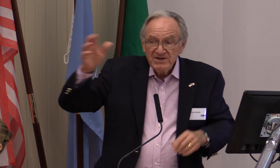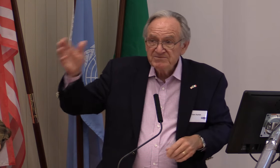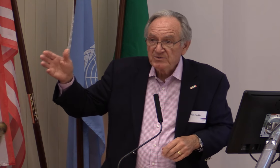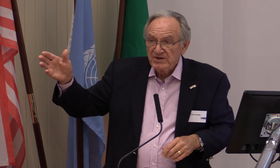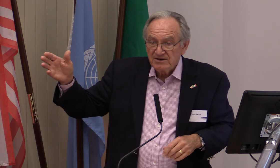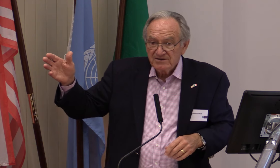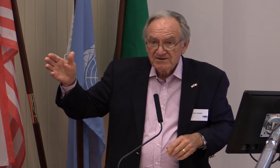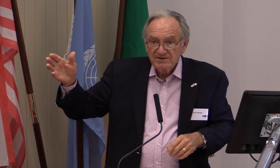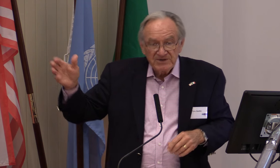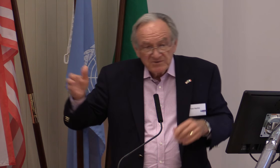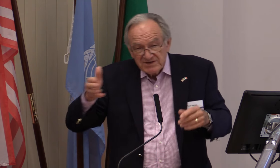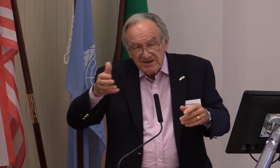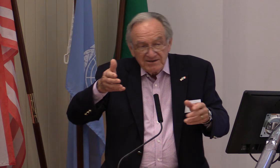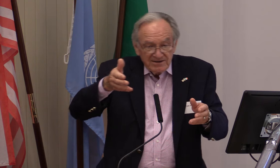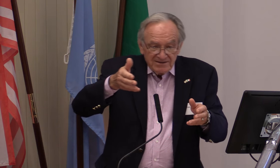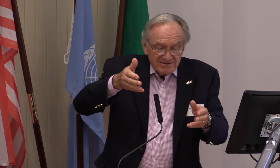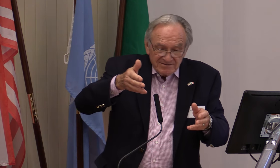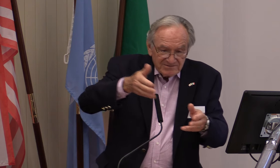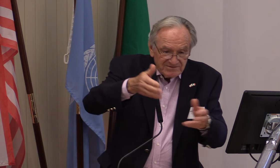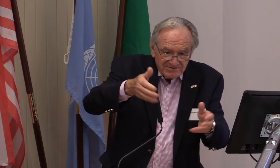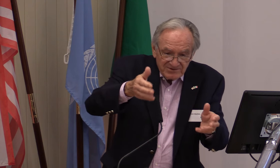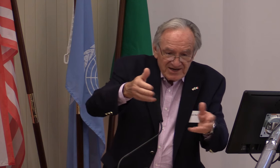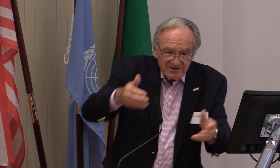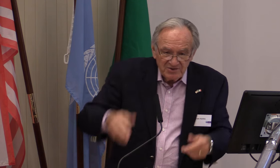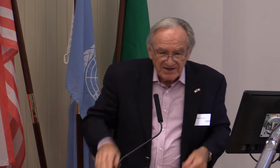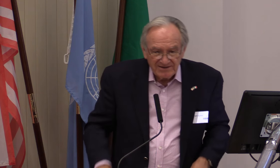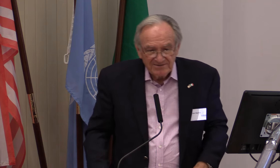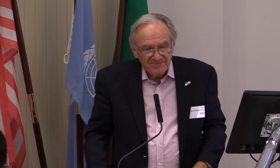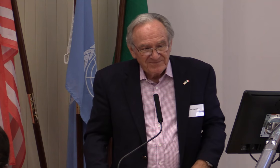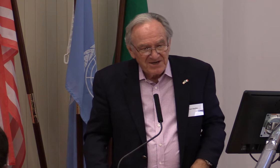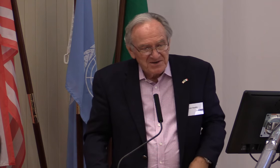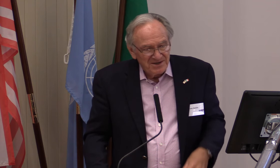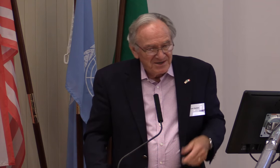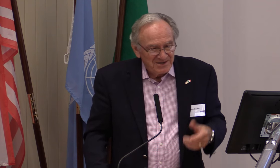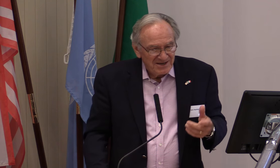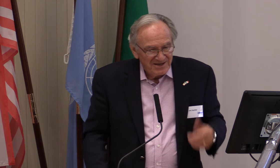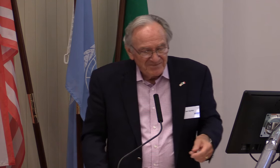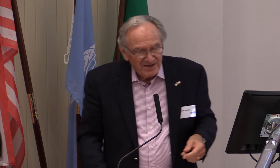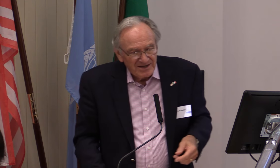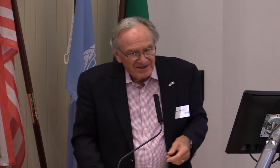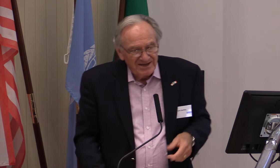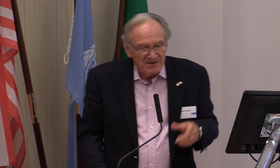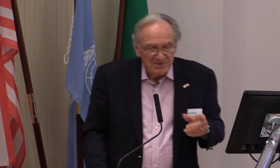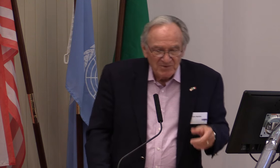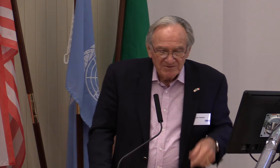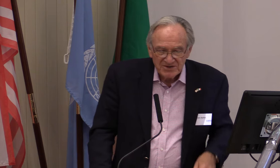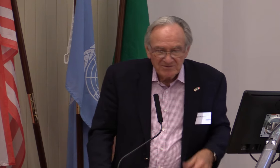The policemen were there, the police were saying you can't do that. And I remember one